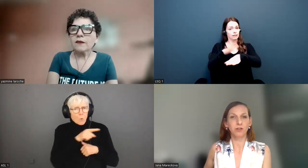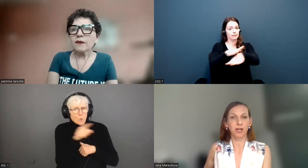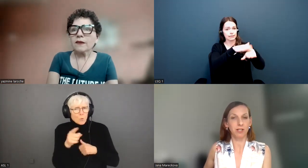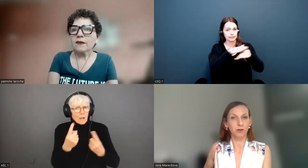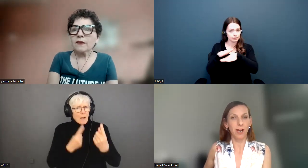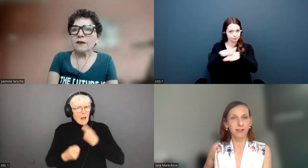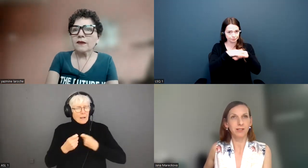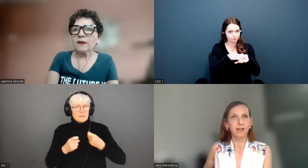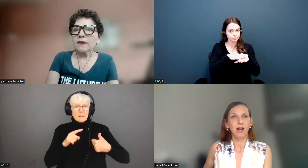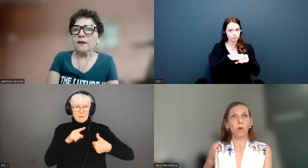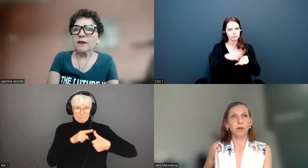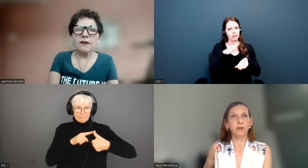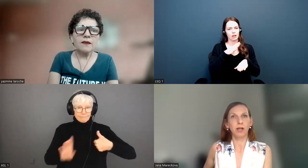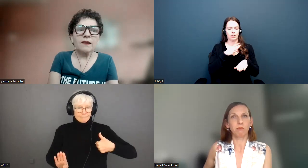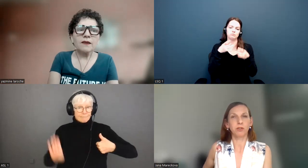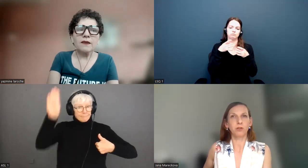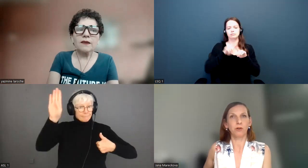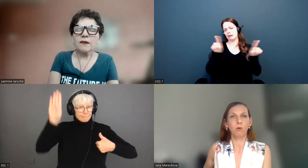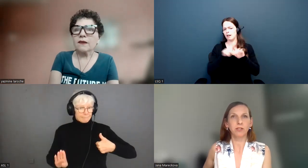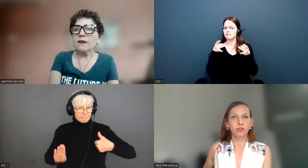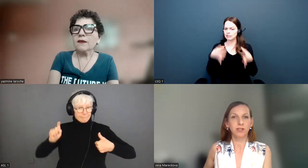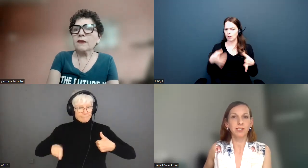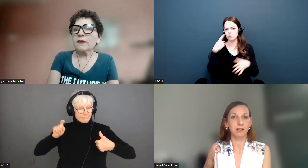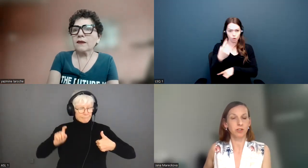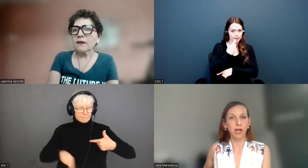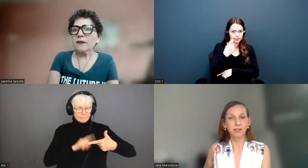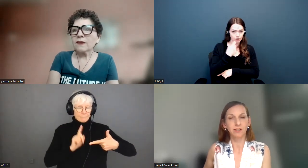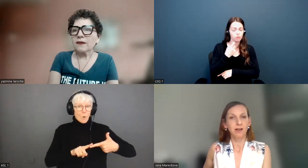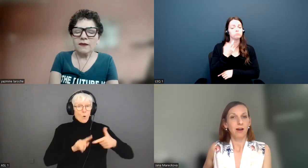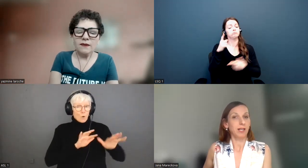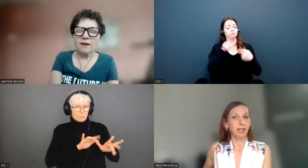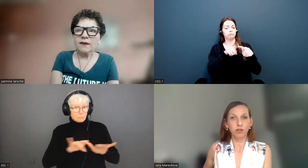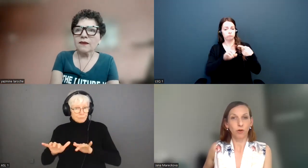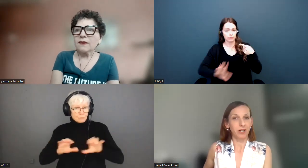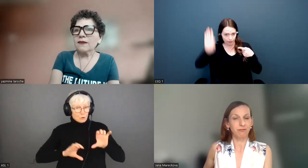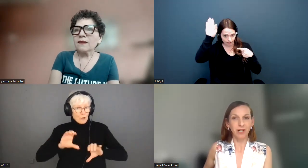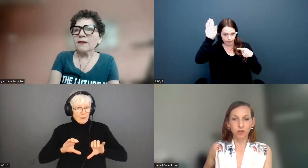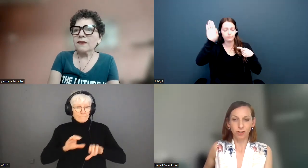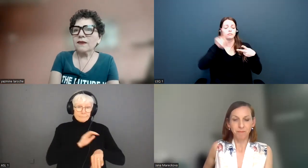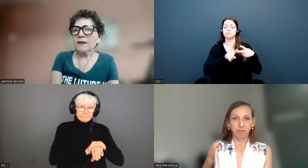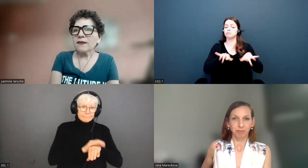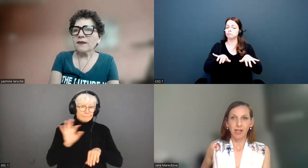you can raise your hand or you can put your questions in the chat in English or in French